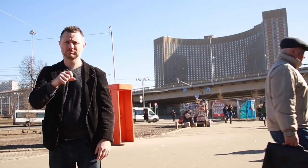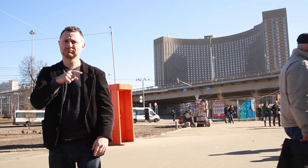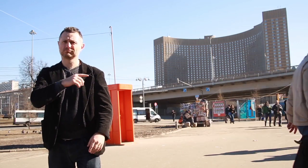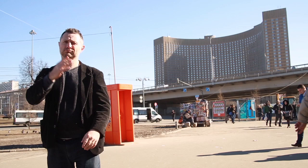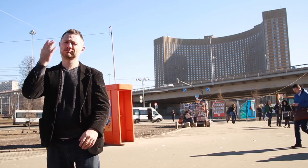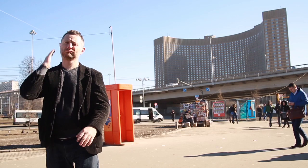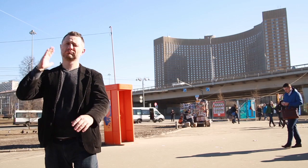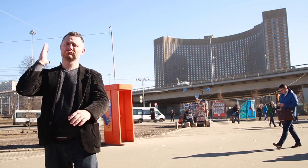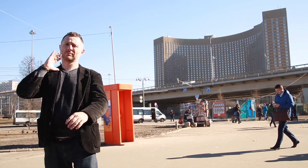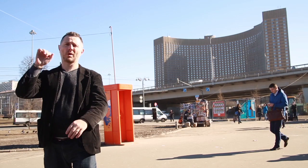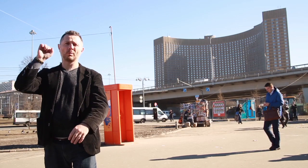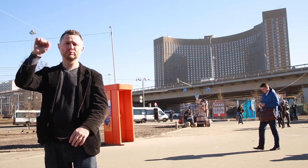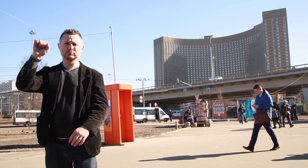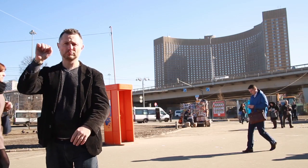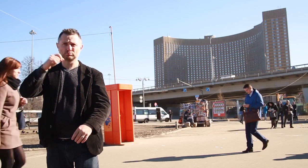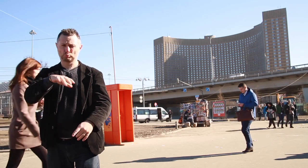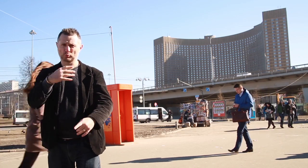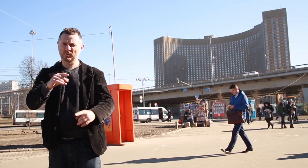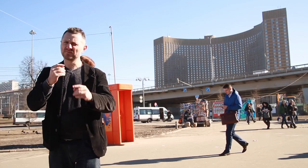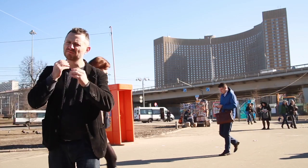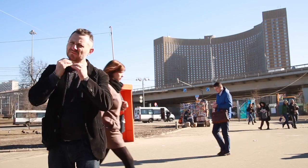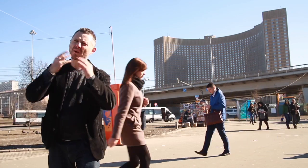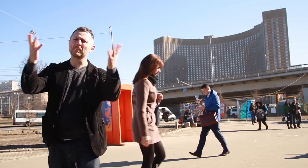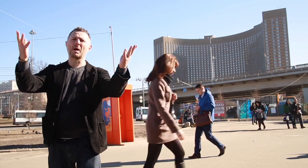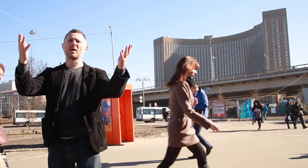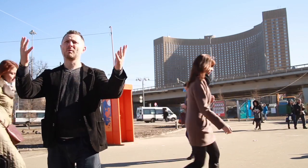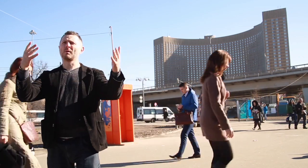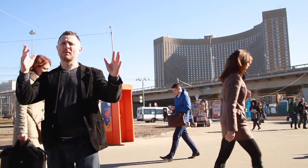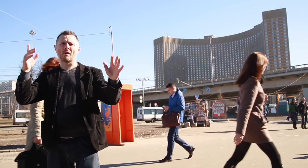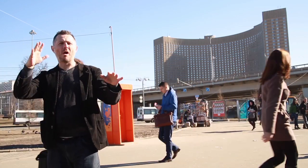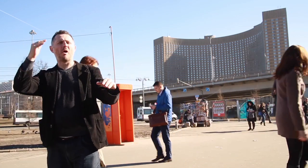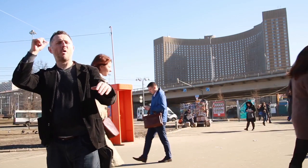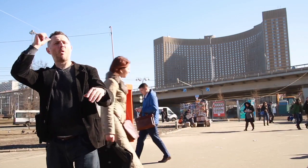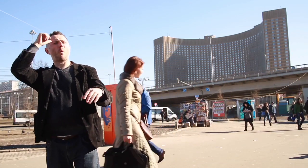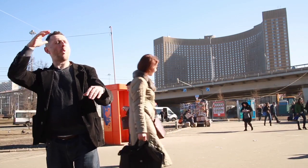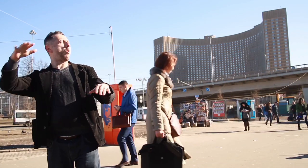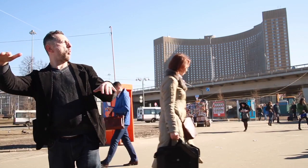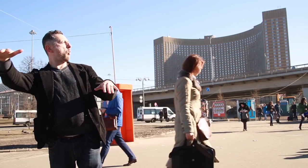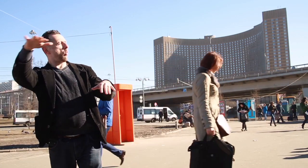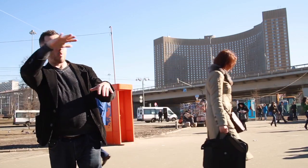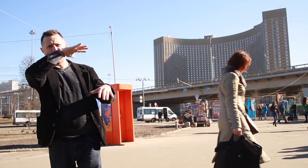Why am I sharing this with you? The Cosmos Hotel was also another place where Deaf